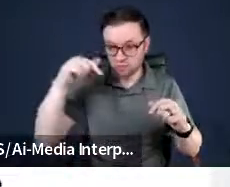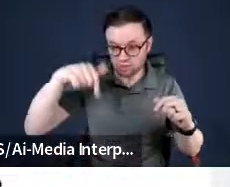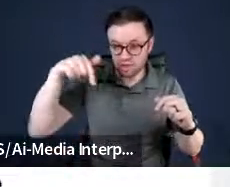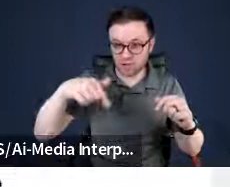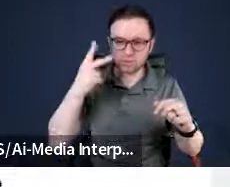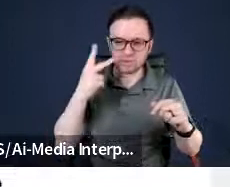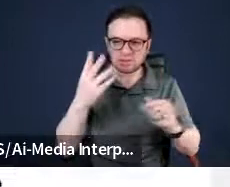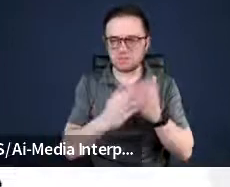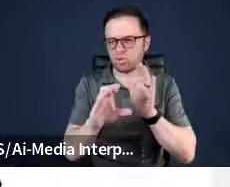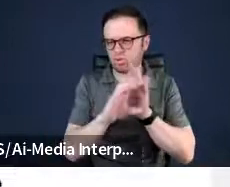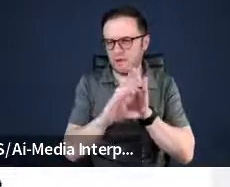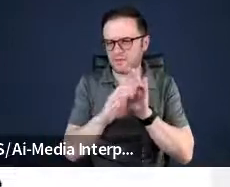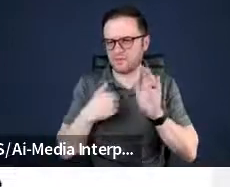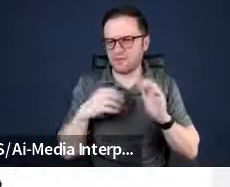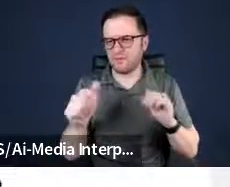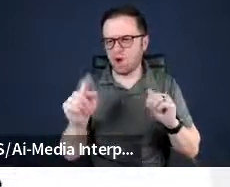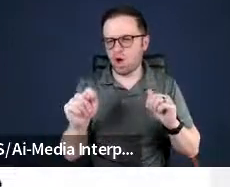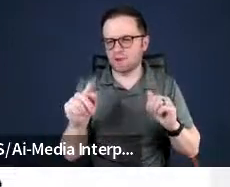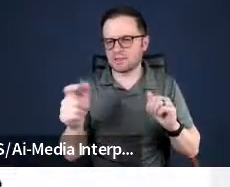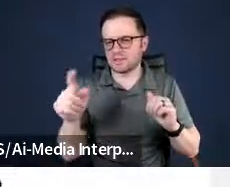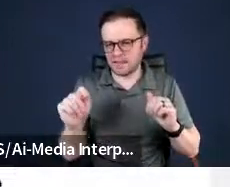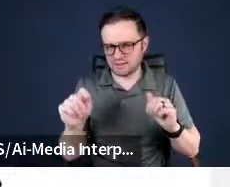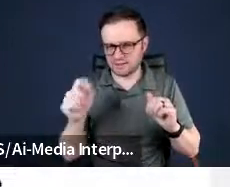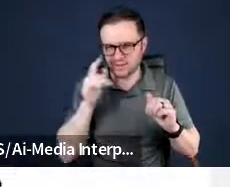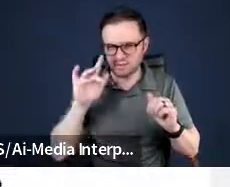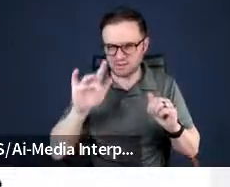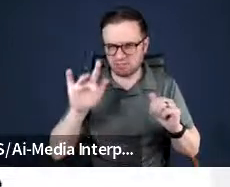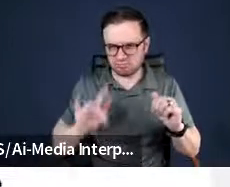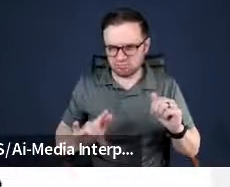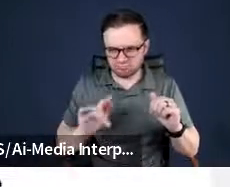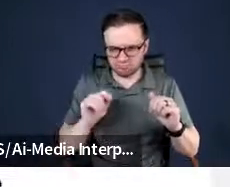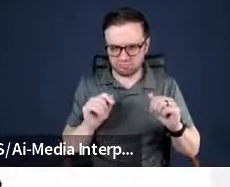and if I go down far enough we will run into some graphics